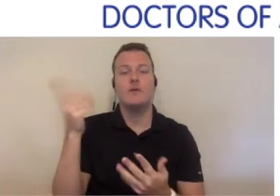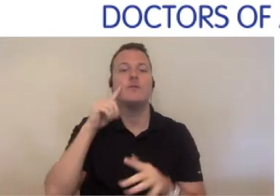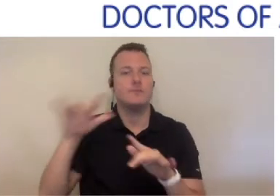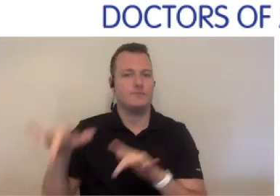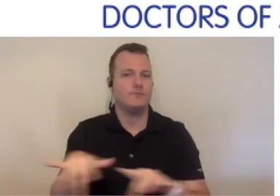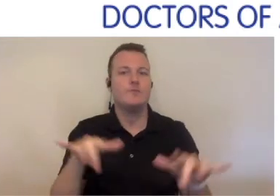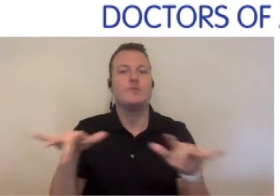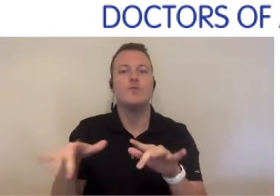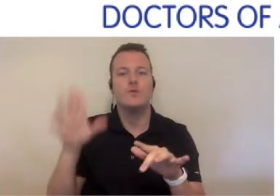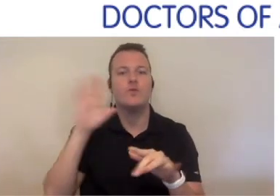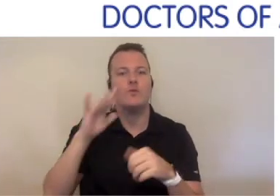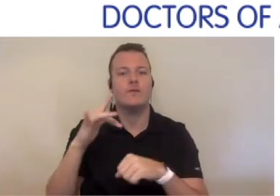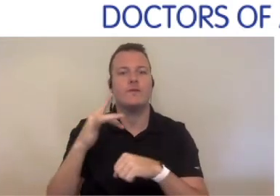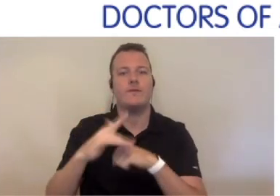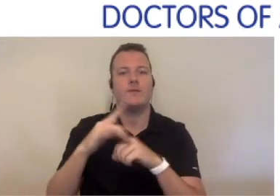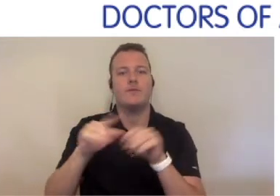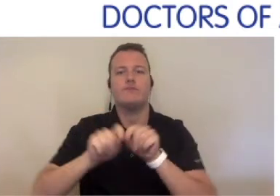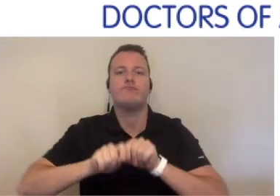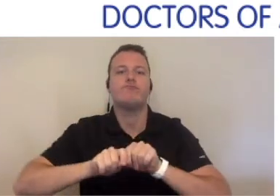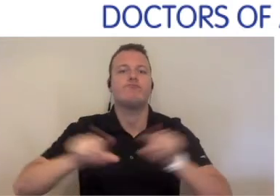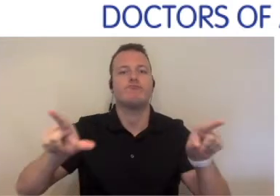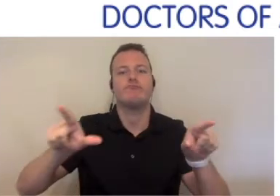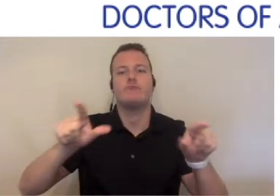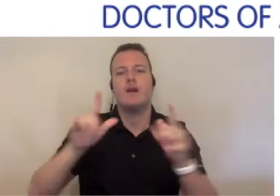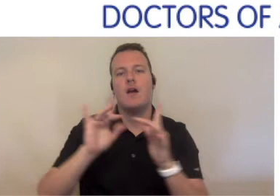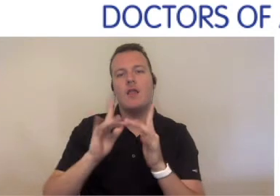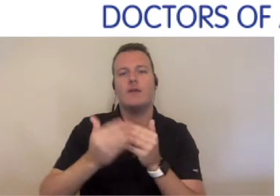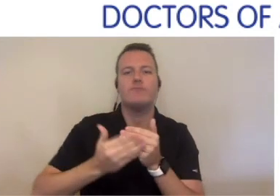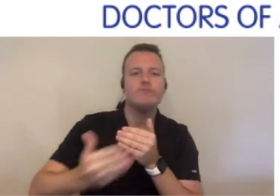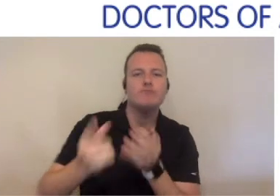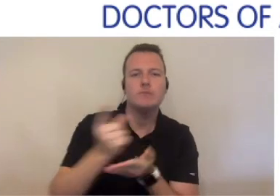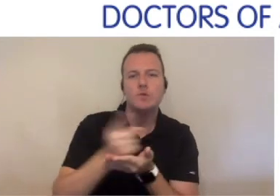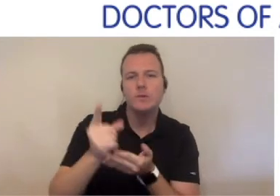being recorded and will be available for online viewing in the next week to ten